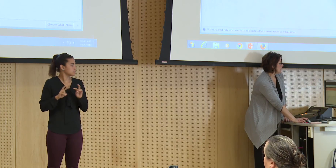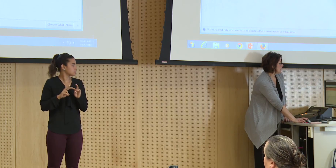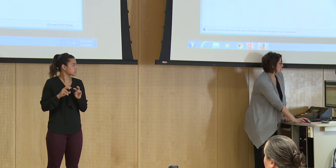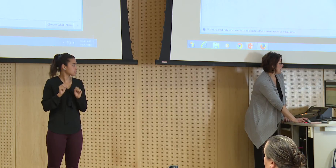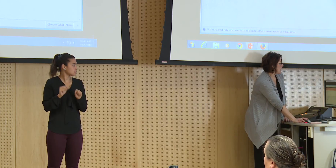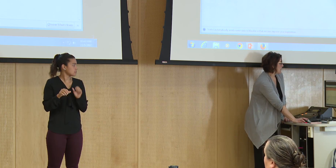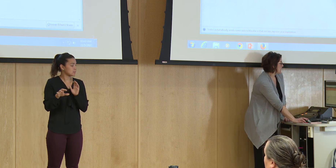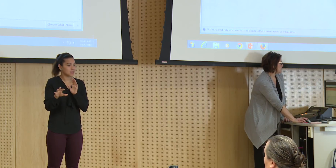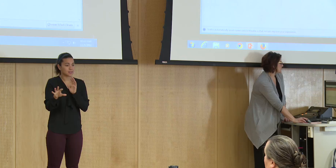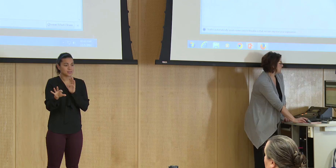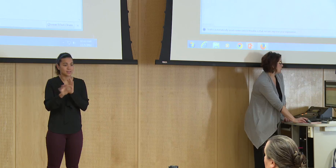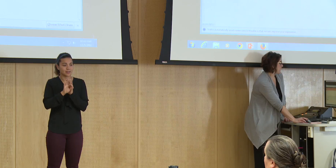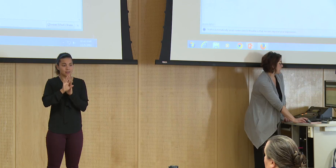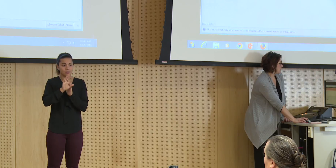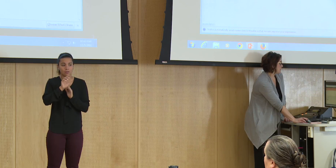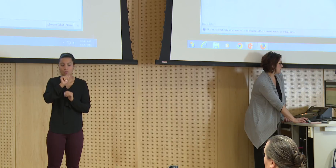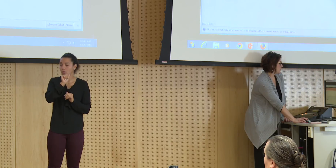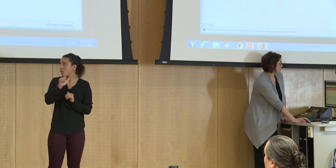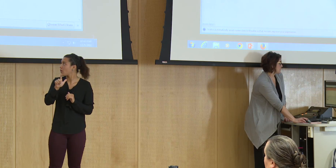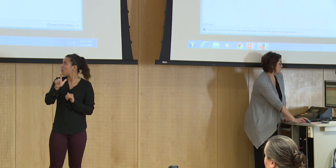and then say "grade" up here...